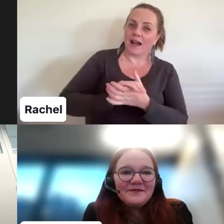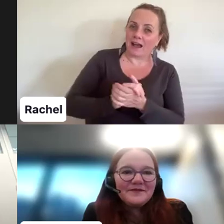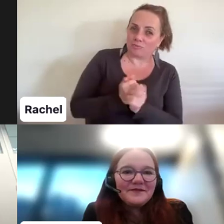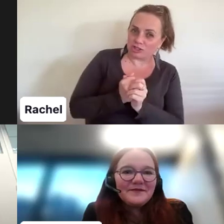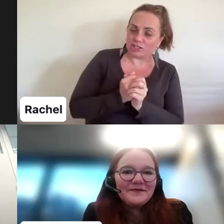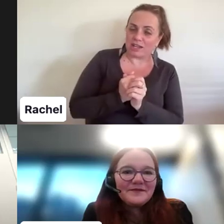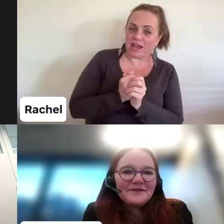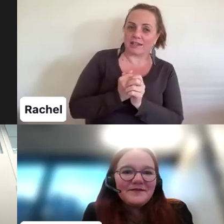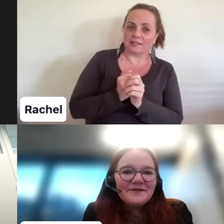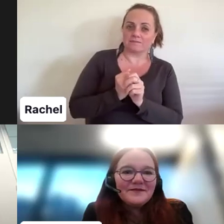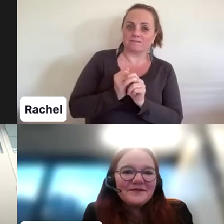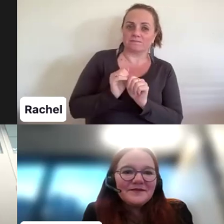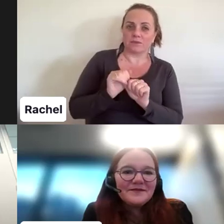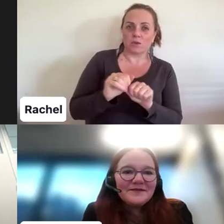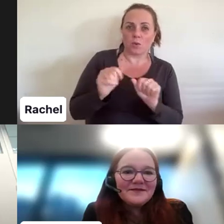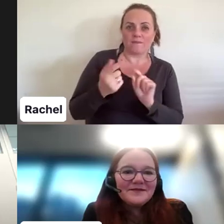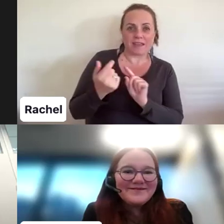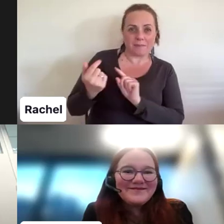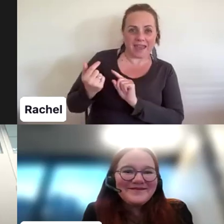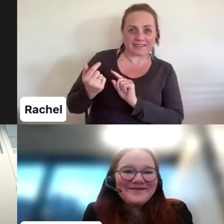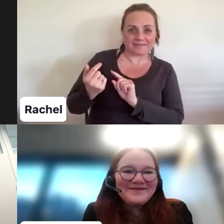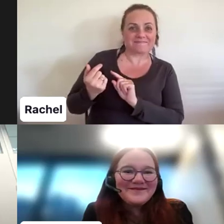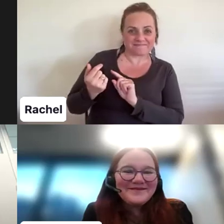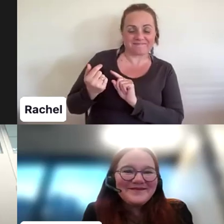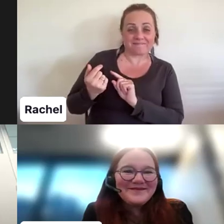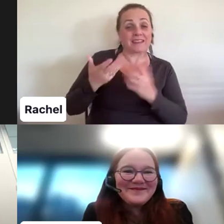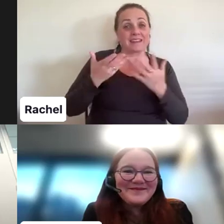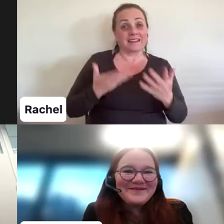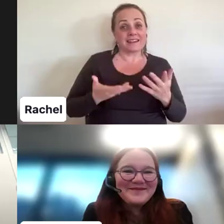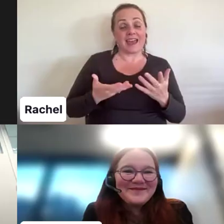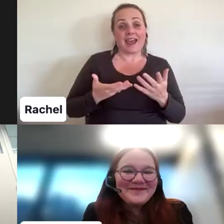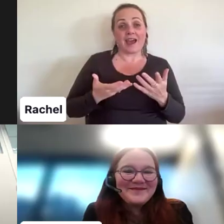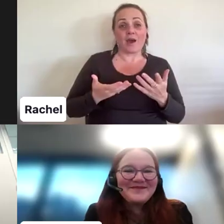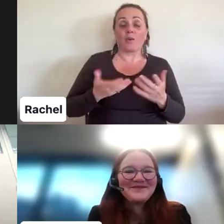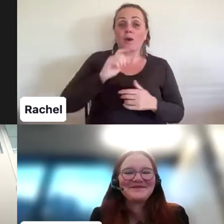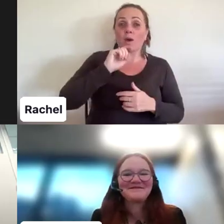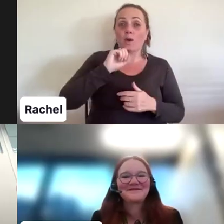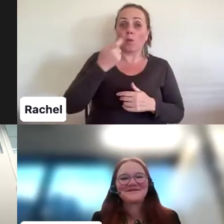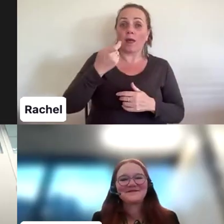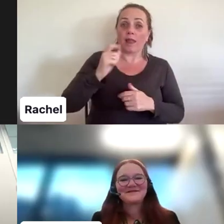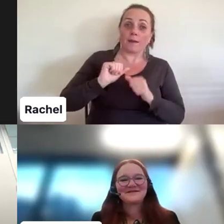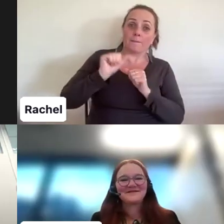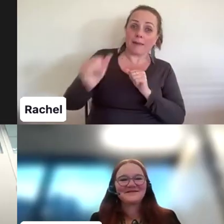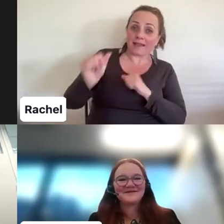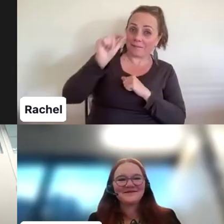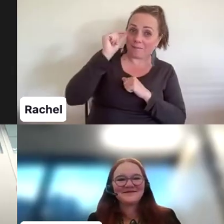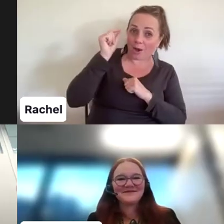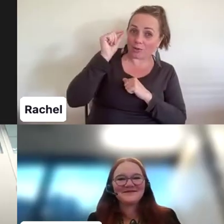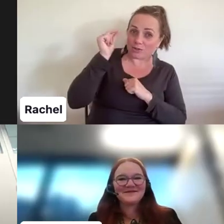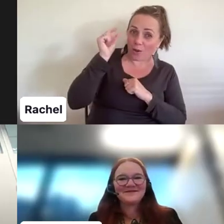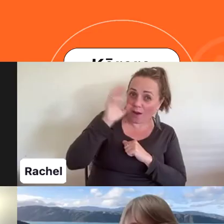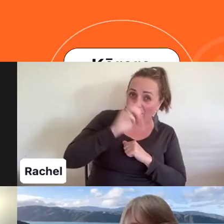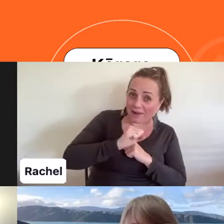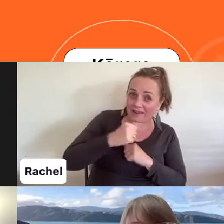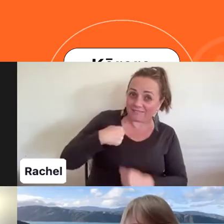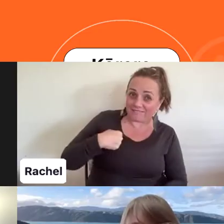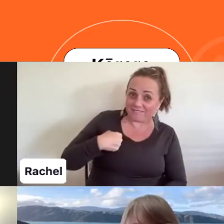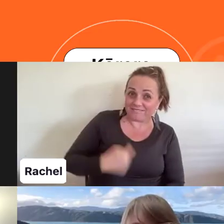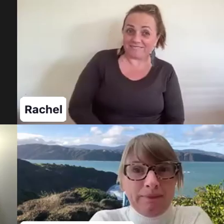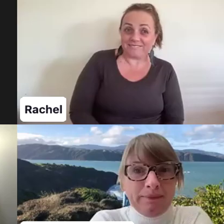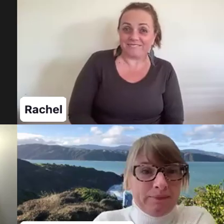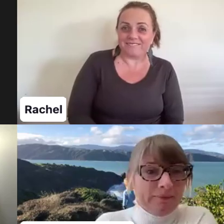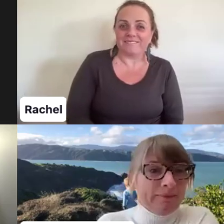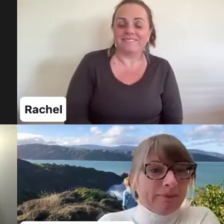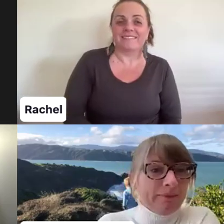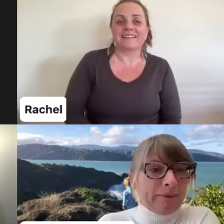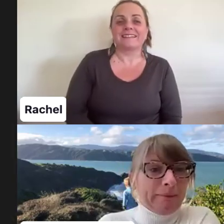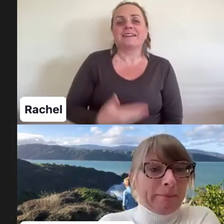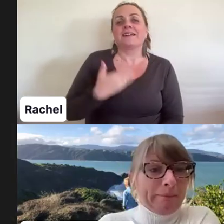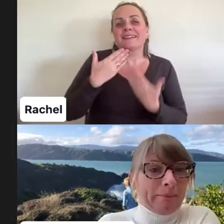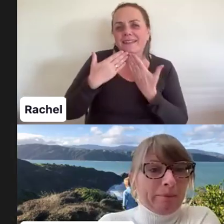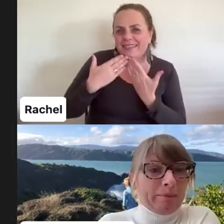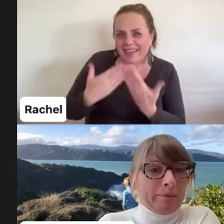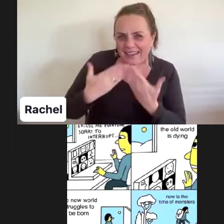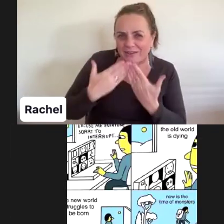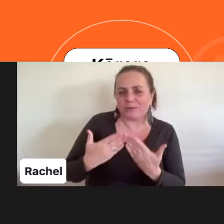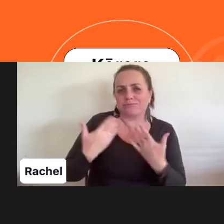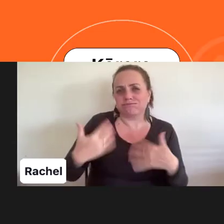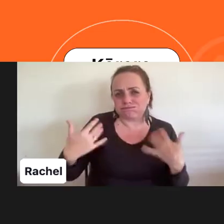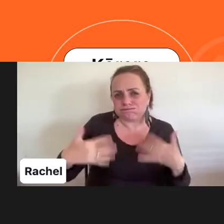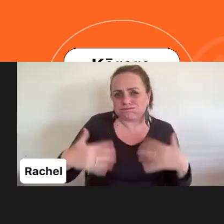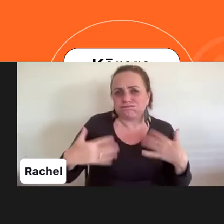your feedback. So I'm going to pass over back to Mojo, I believe. Thank you so much, Piotr, and the